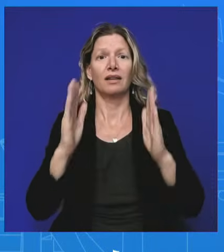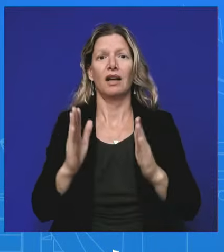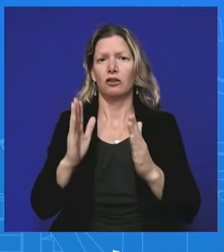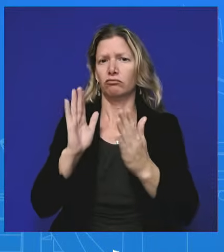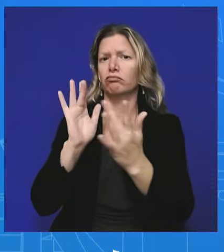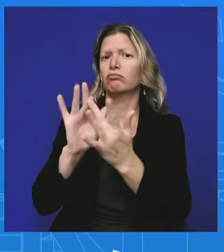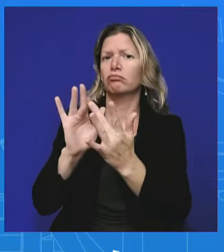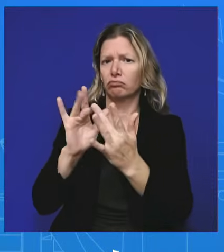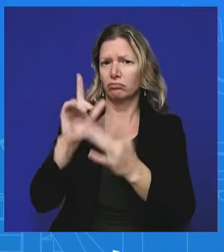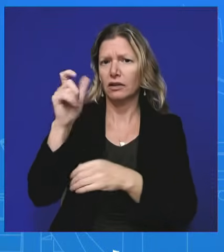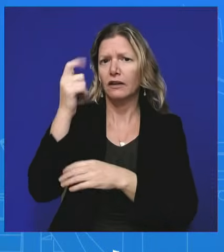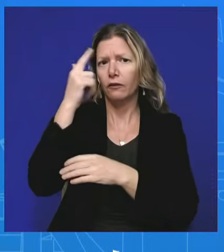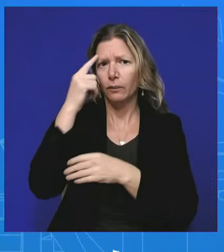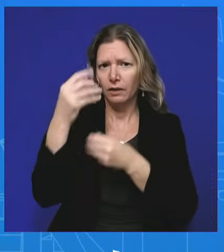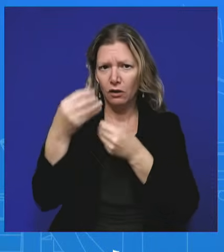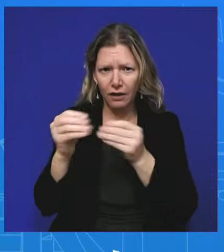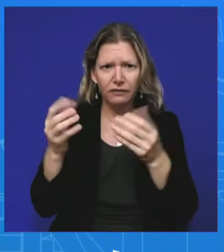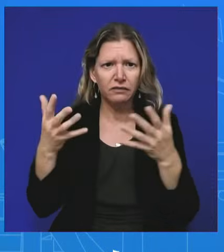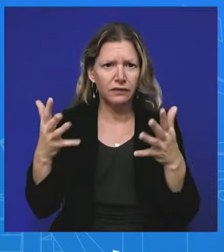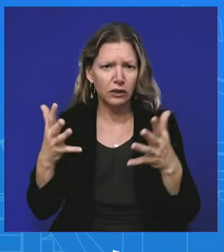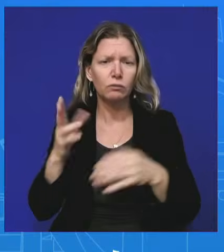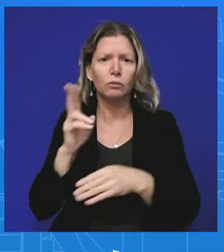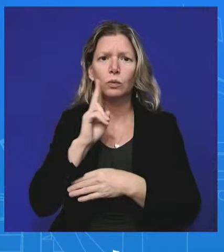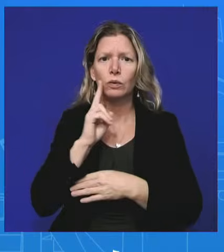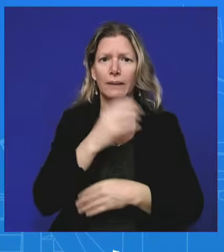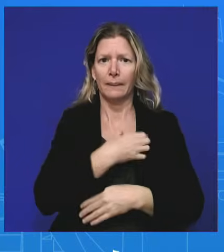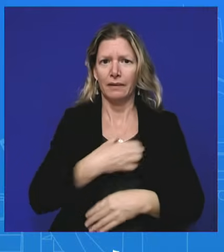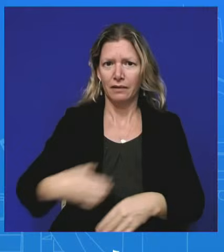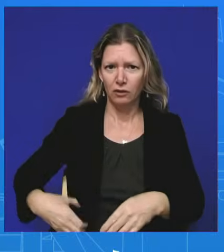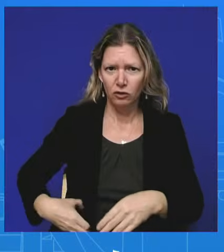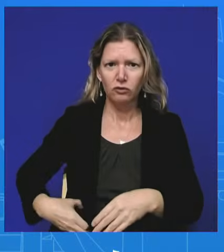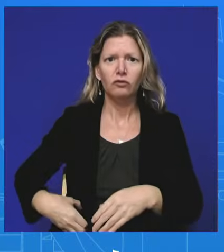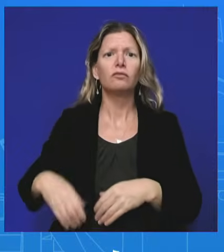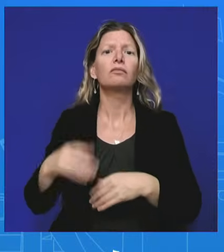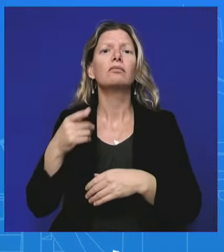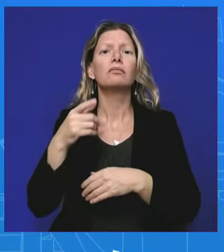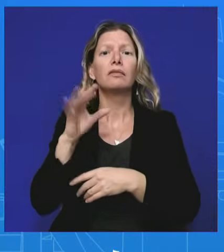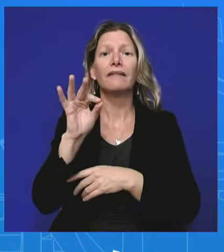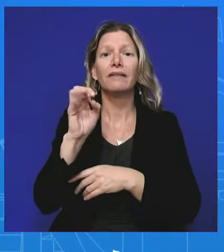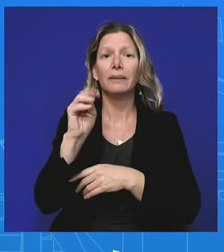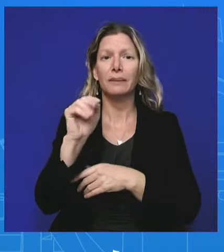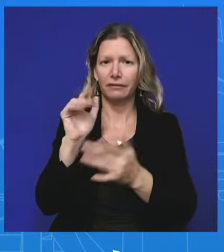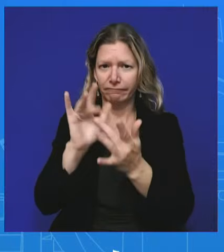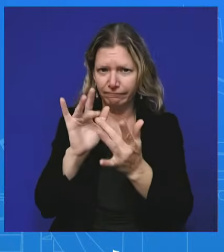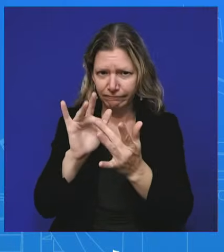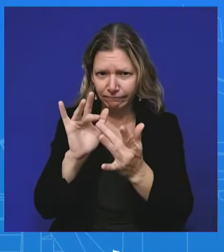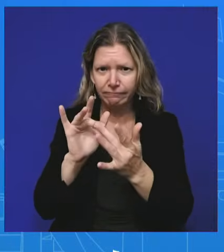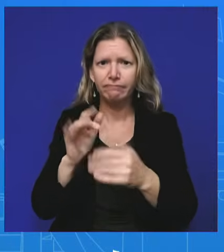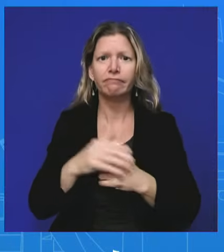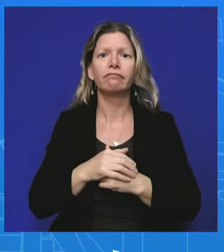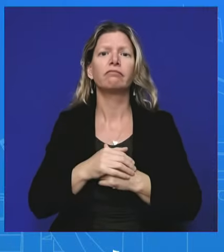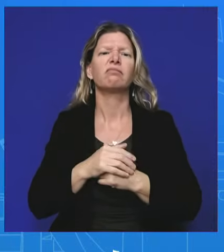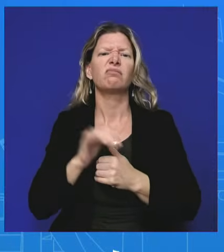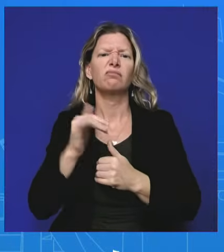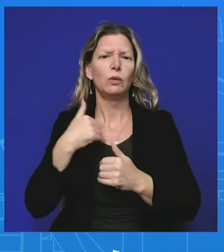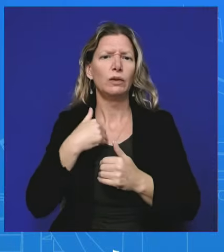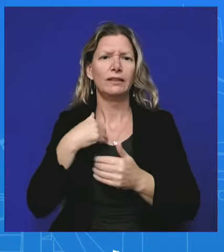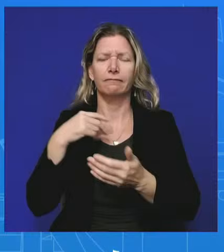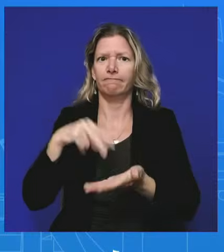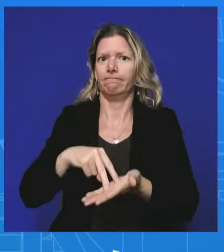As always, we stand ready to provide federal assistance as needed. We continue to monitor the storm's path as it moves east,